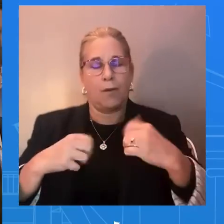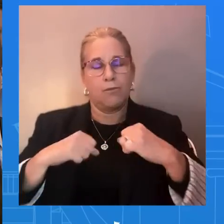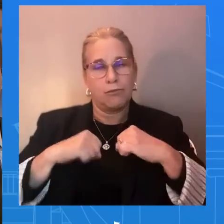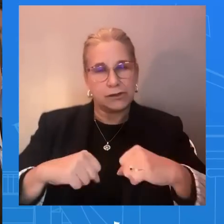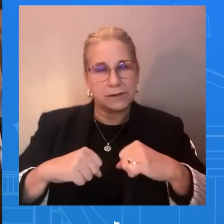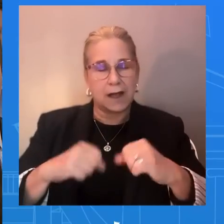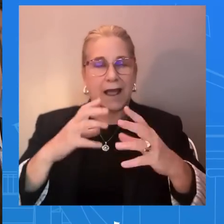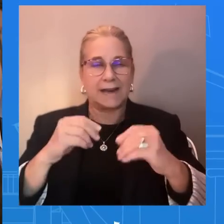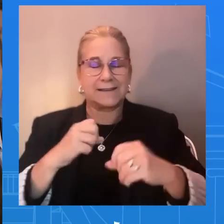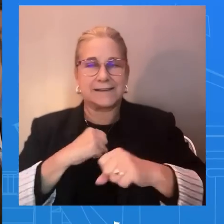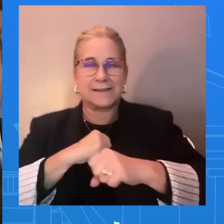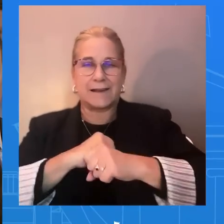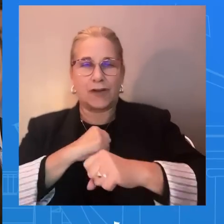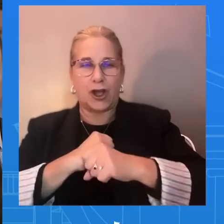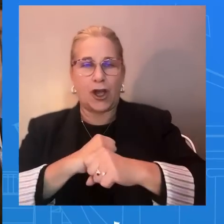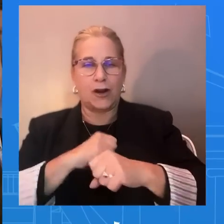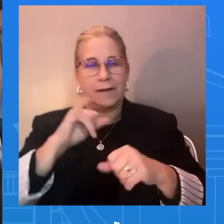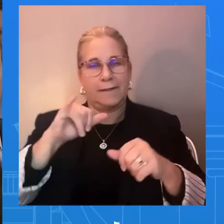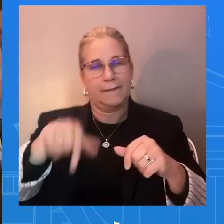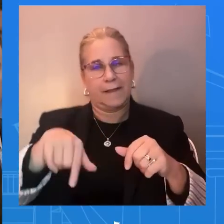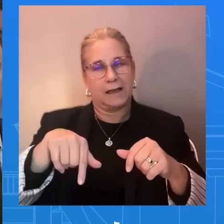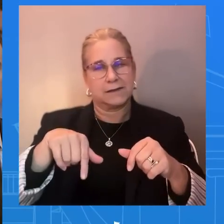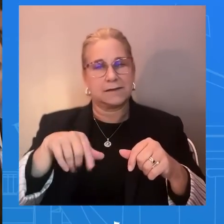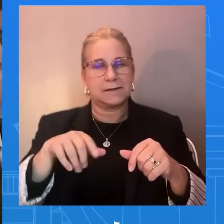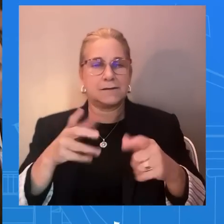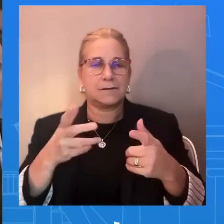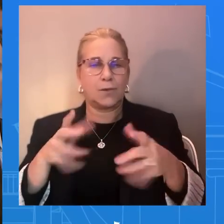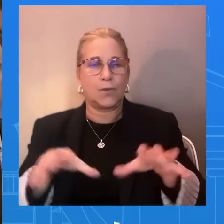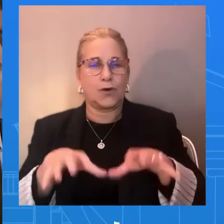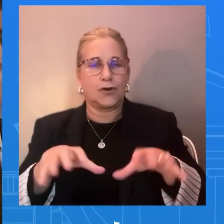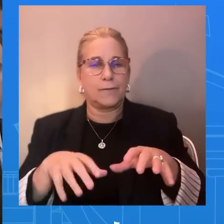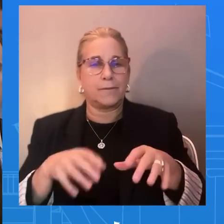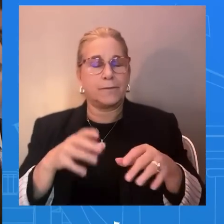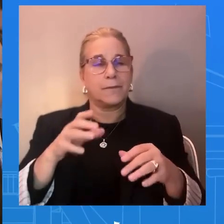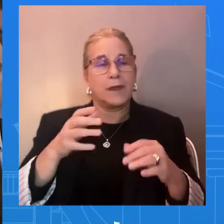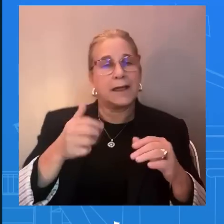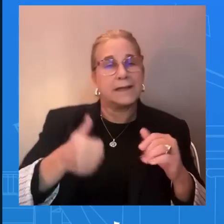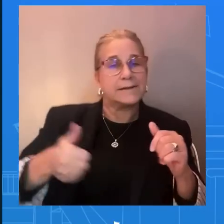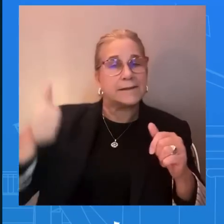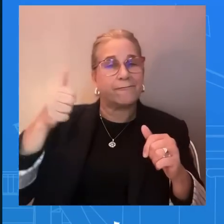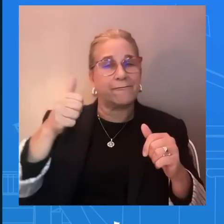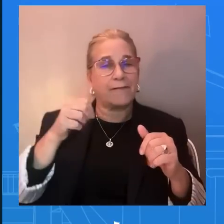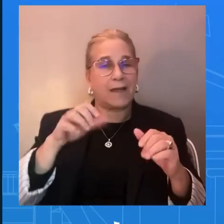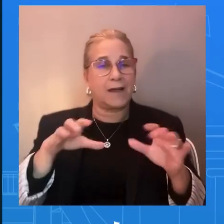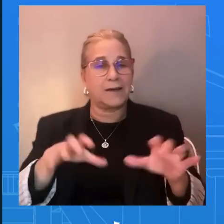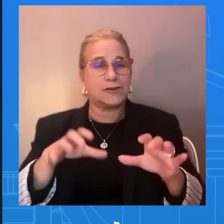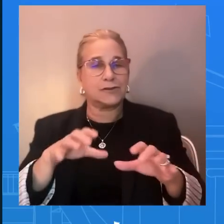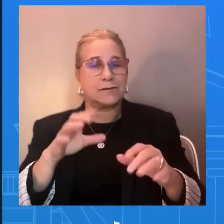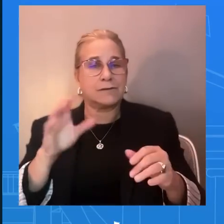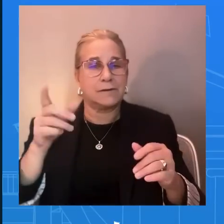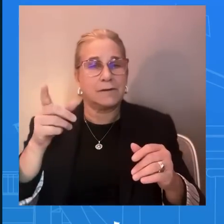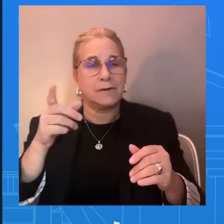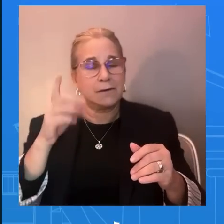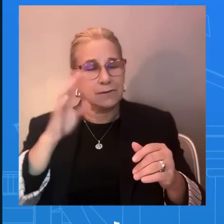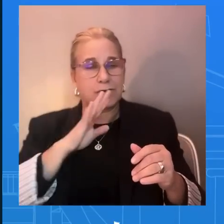are you concerned about, through the BRICS agreement, that the transfer of technology will happen? Ms. Jean-Pierre: So, look, again, we’ve worked extensively really, truly extensively --